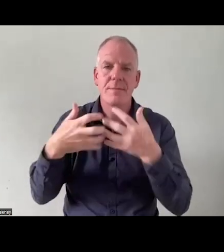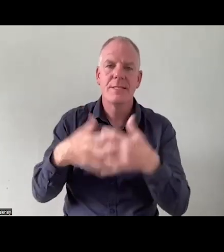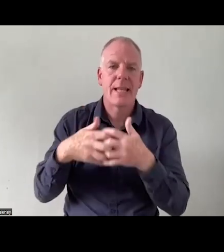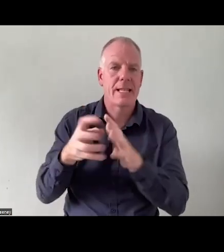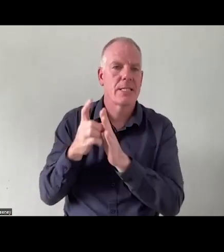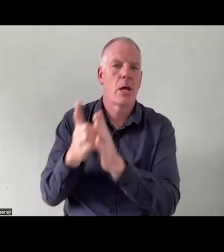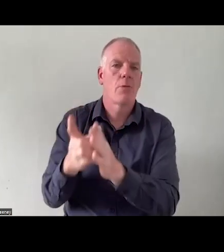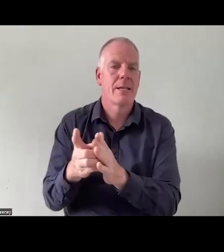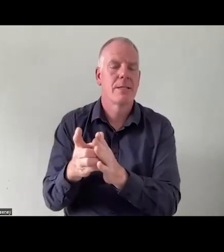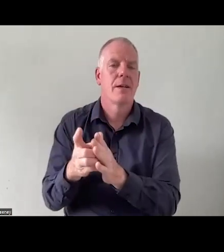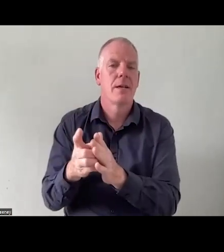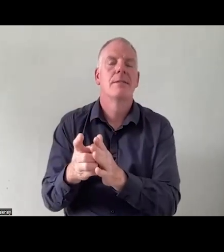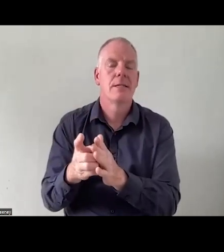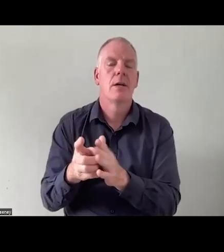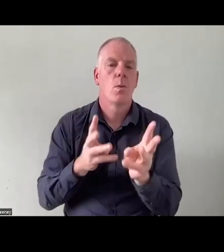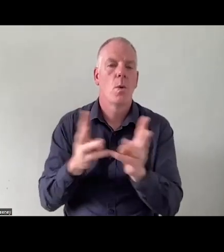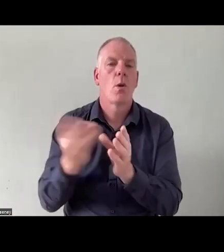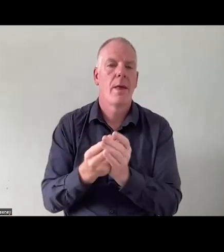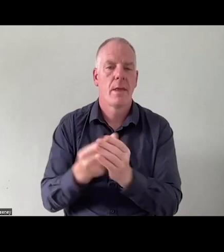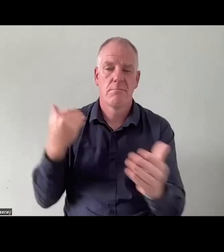and I was their technical director for four or five years.